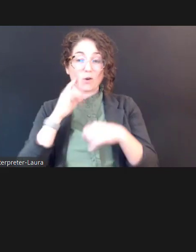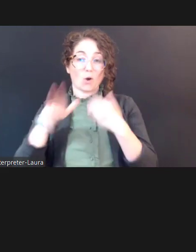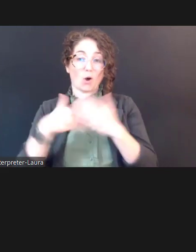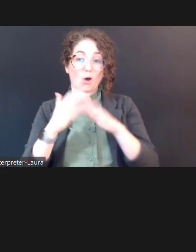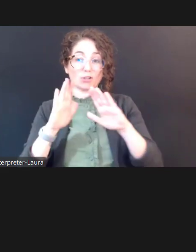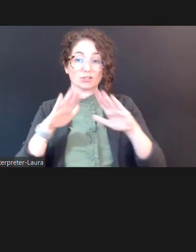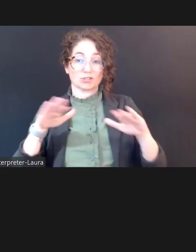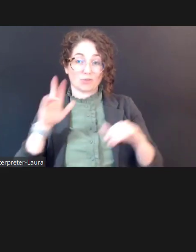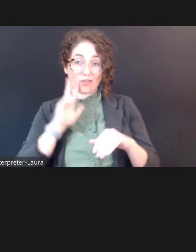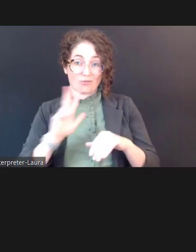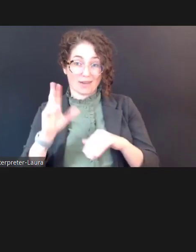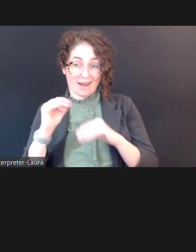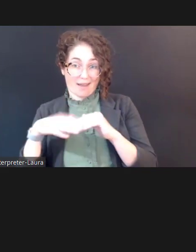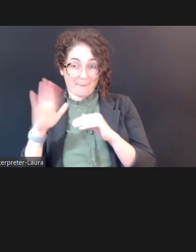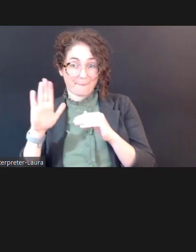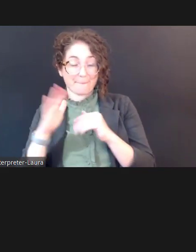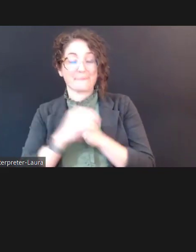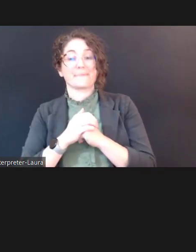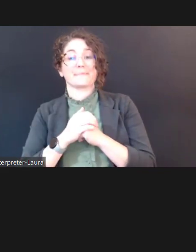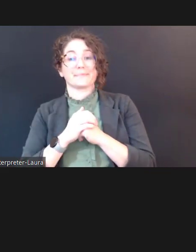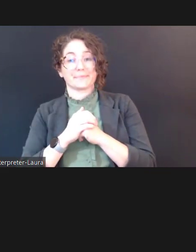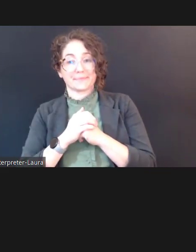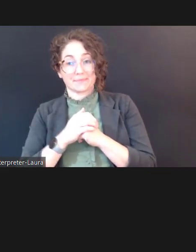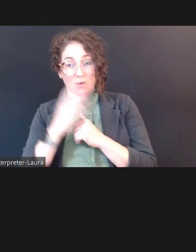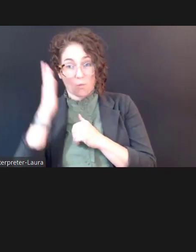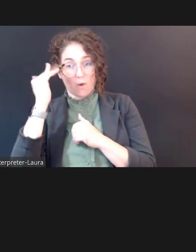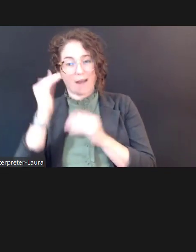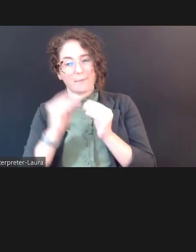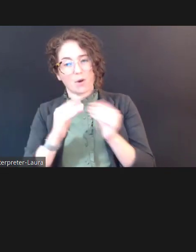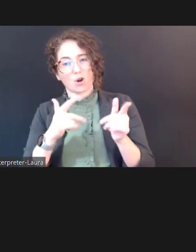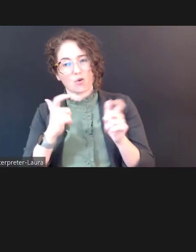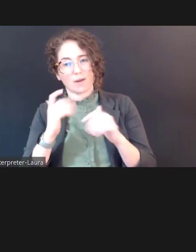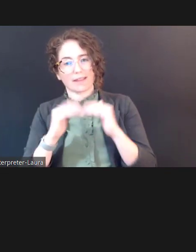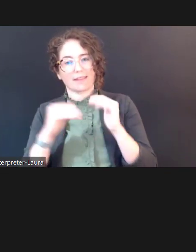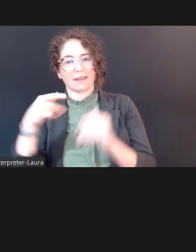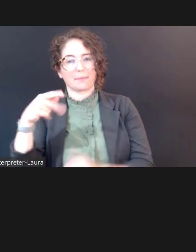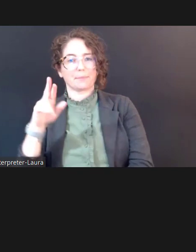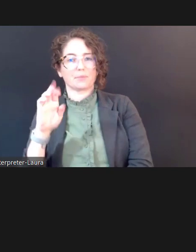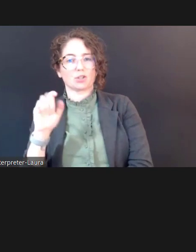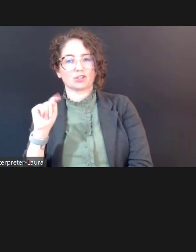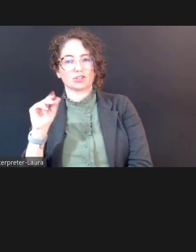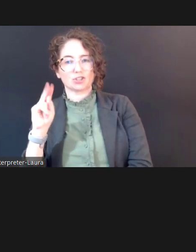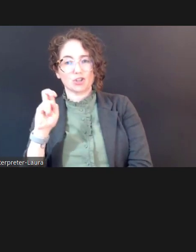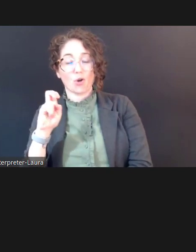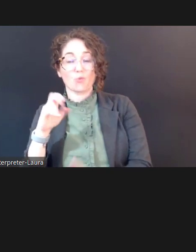years and older, because it is for more likely to be a method that is